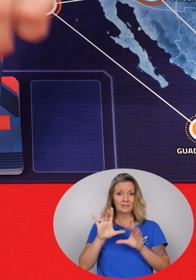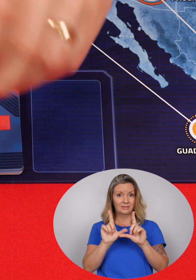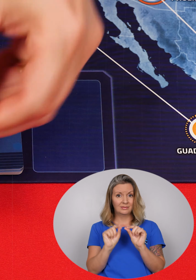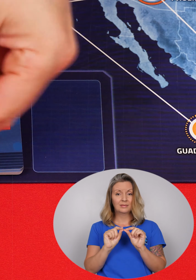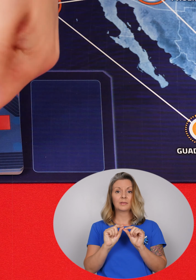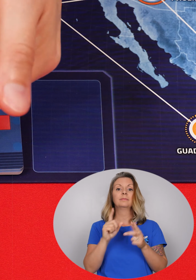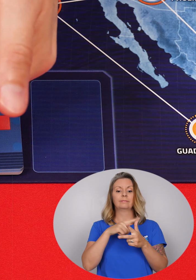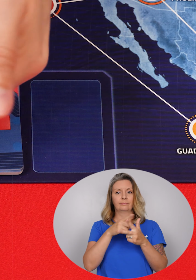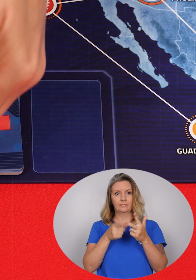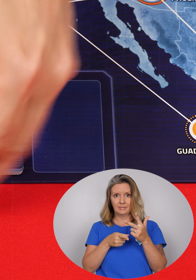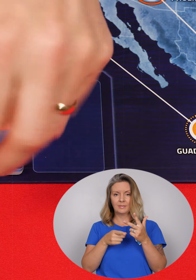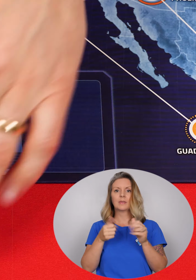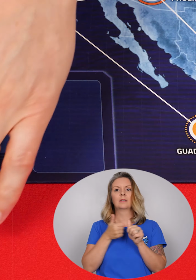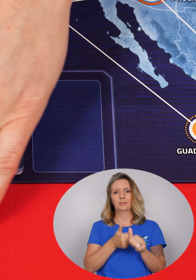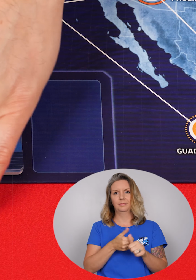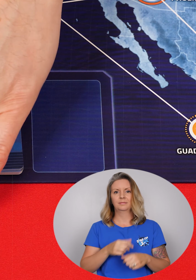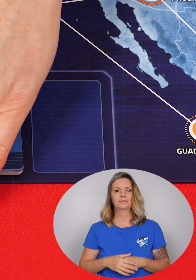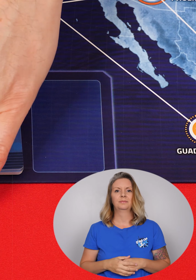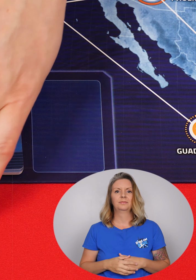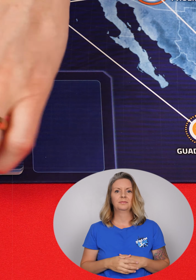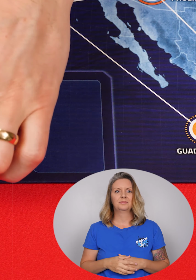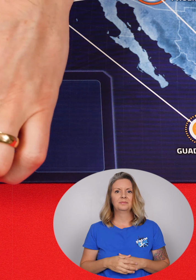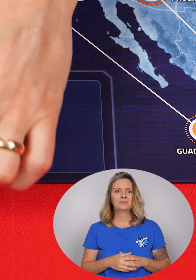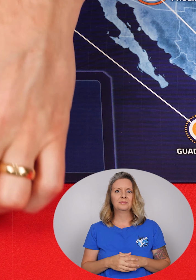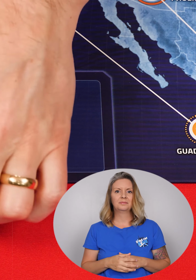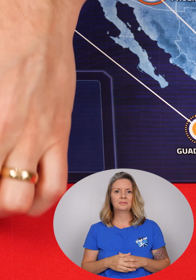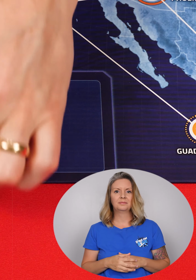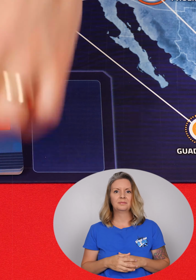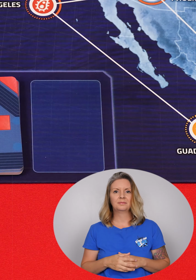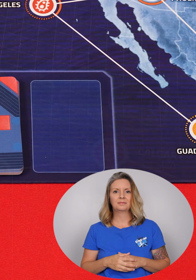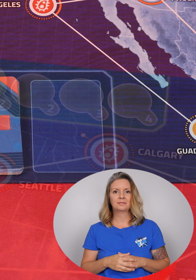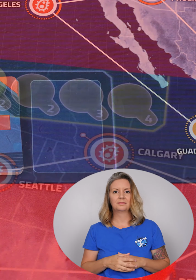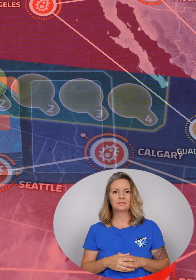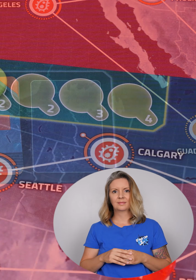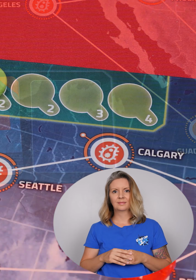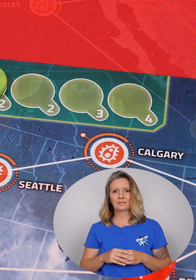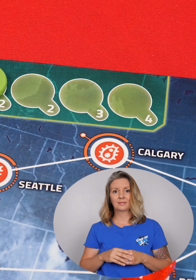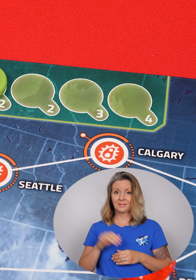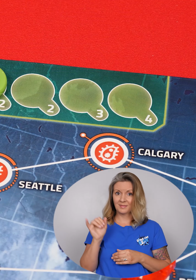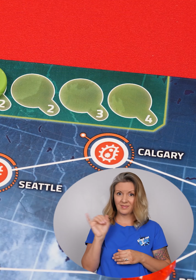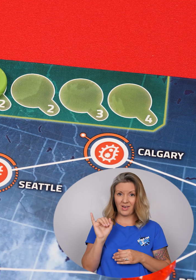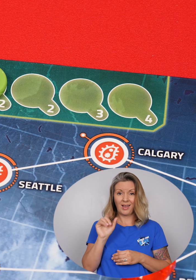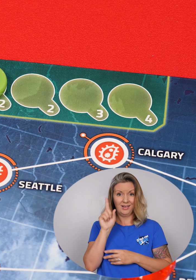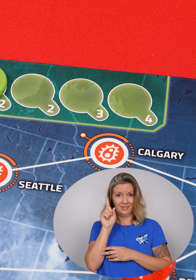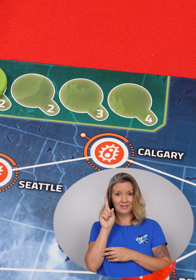an Epidemic card, you’ll now follow its 3 steps. First, as it says here, you move